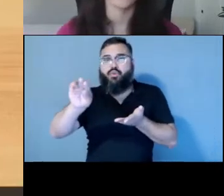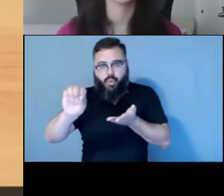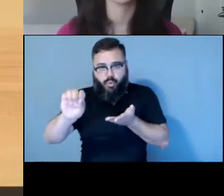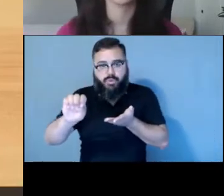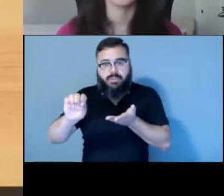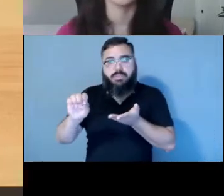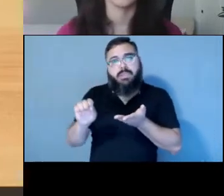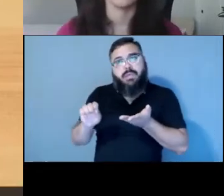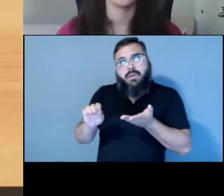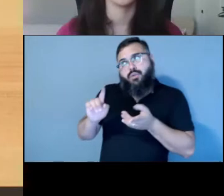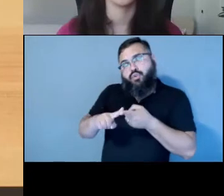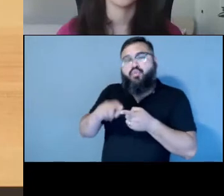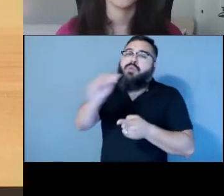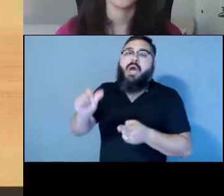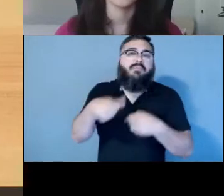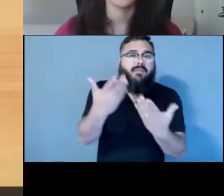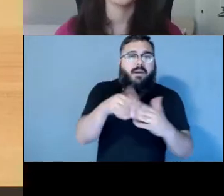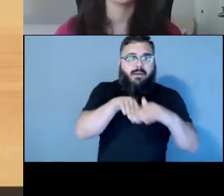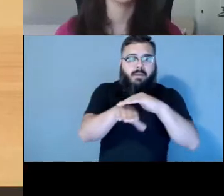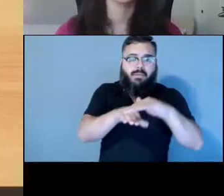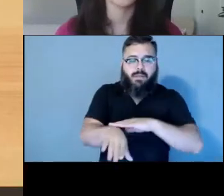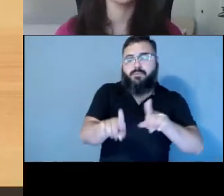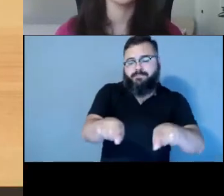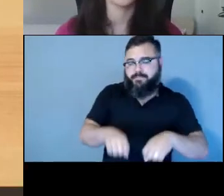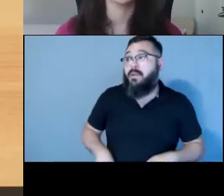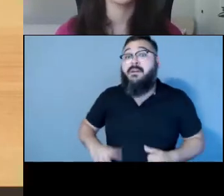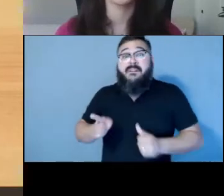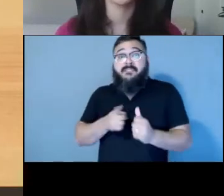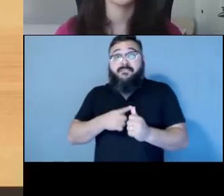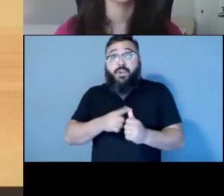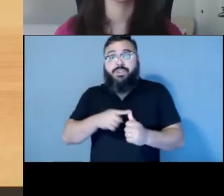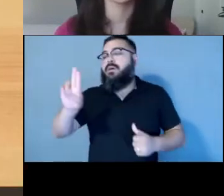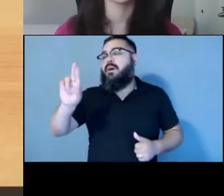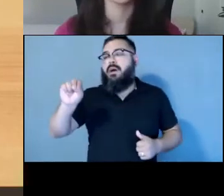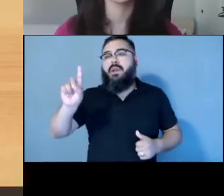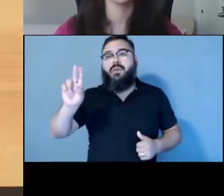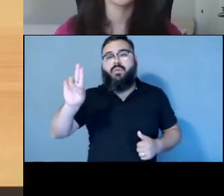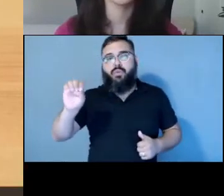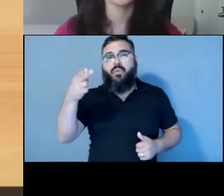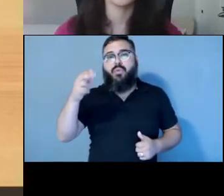not to provide an accommodation? The first is undue hardship, so an undue hardship